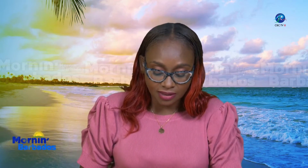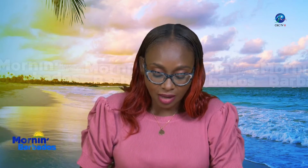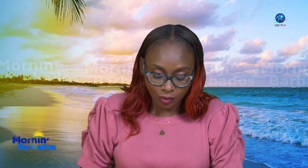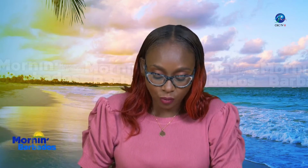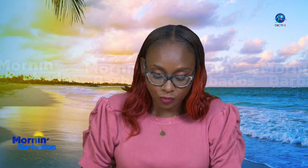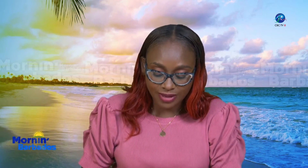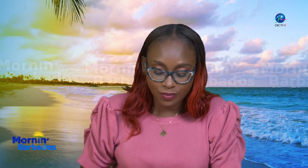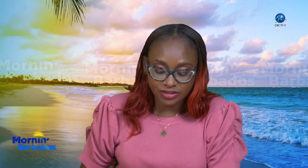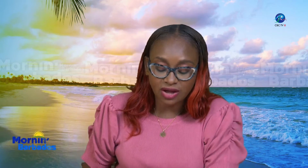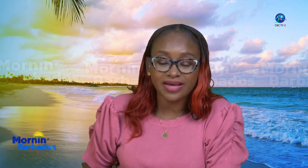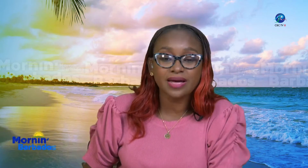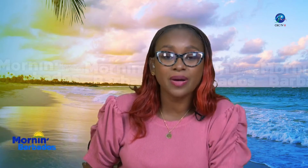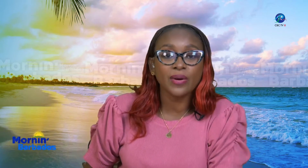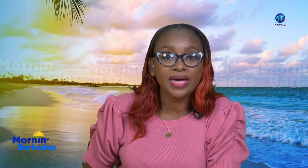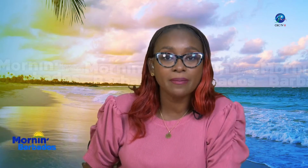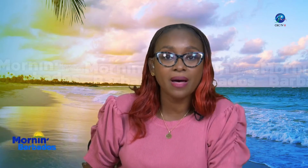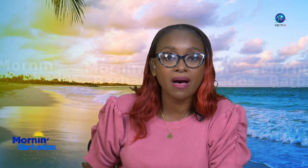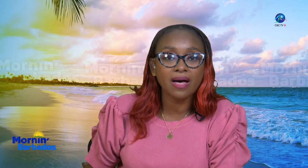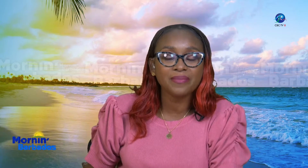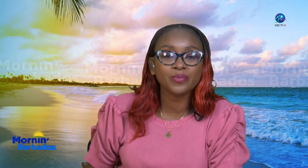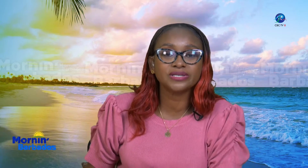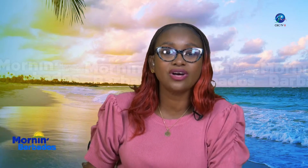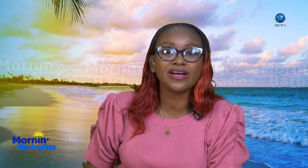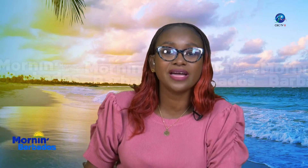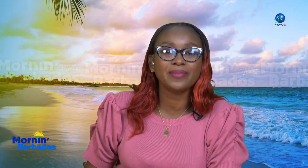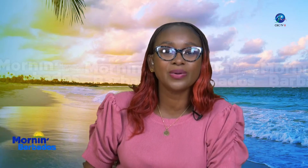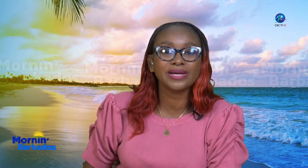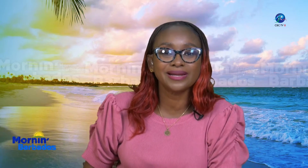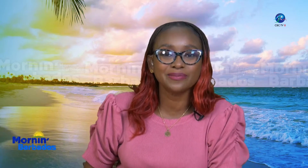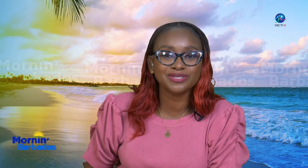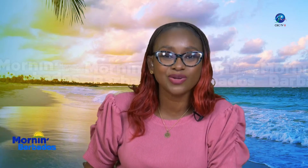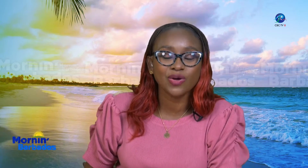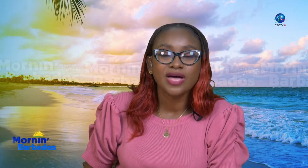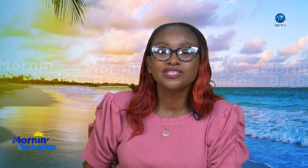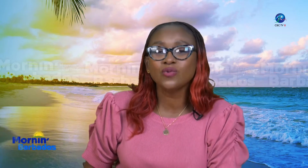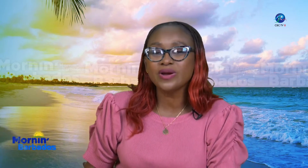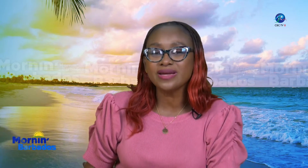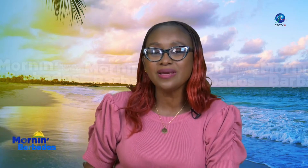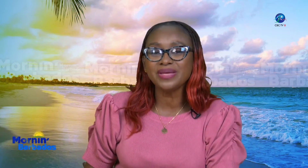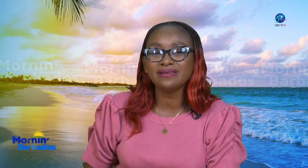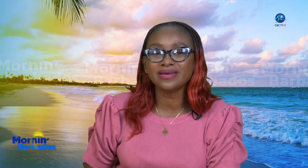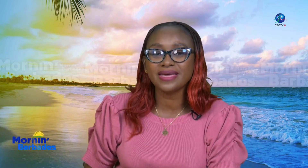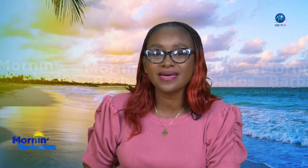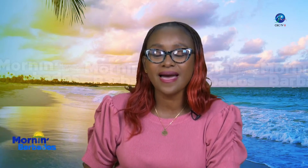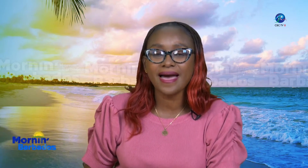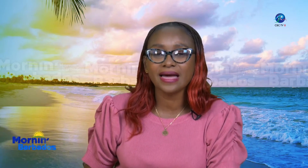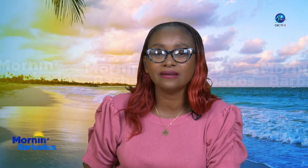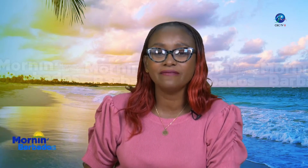now we're talking about hip-hop we're talking about calypso so we're going to be looking at